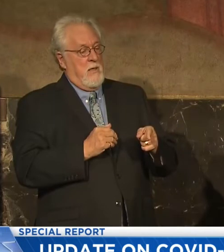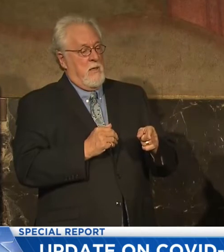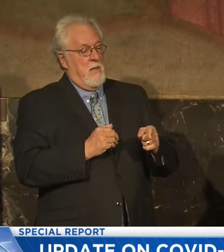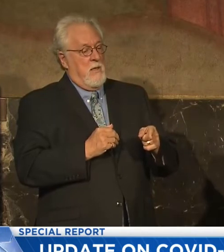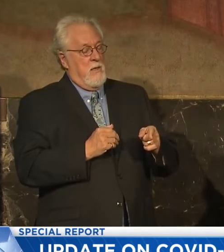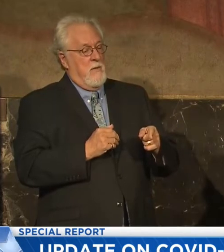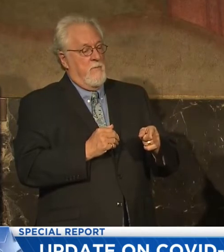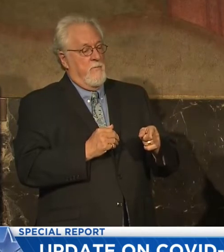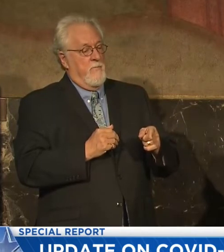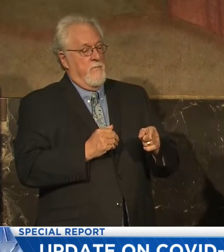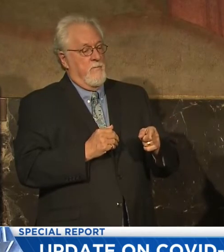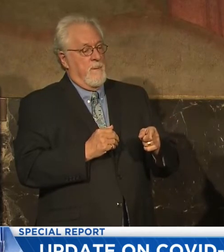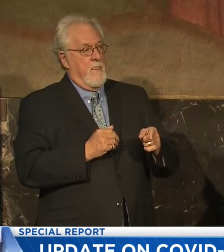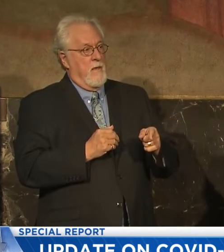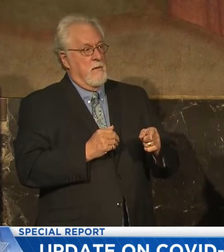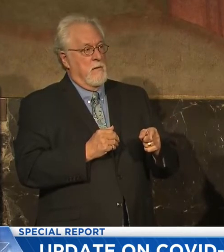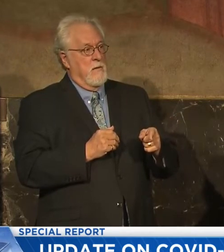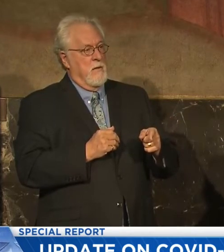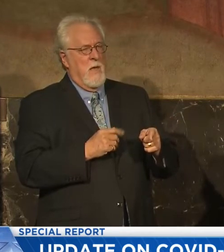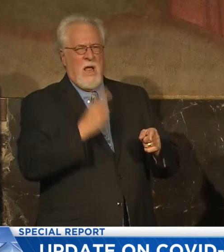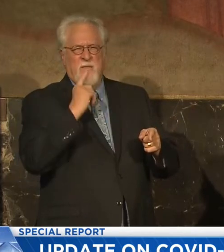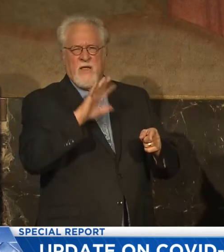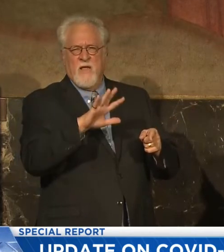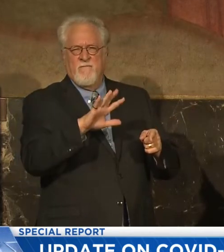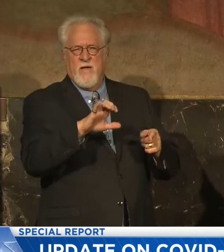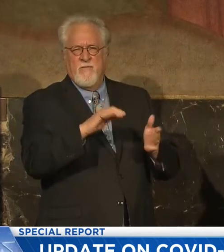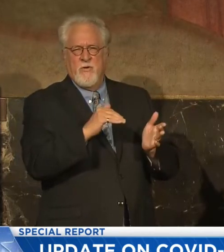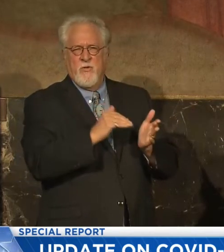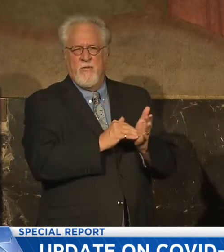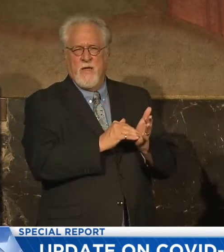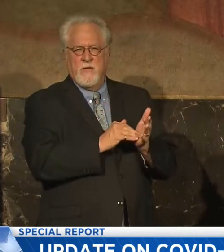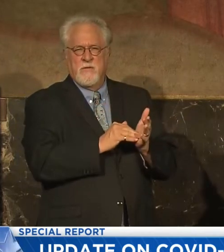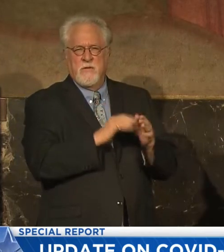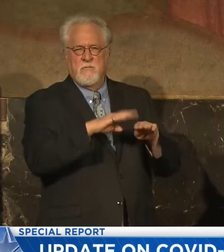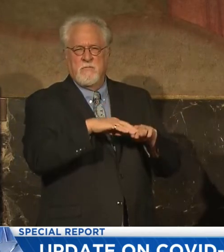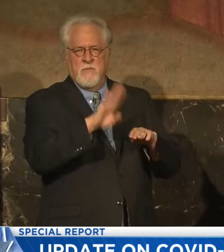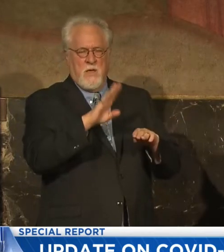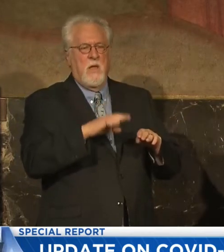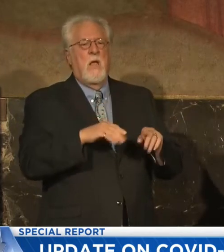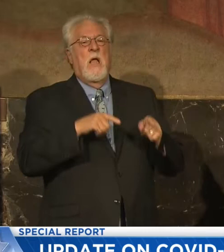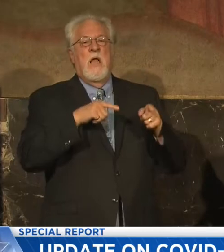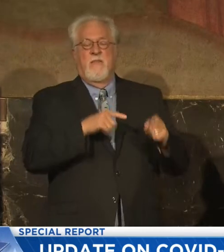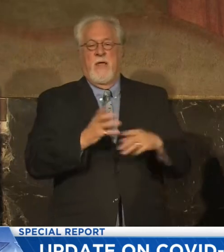TO WHAT I JUST MENTIONED. WHEN THE CARES ACT WAS PASSED